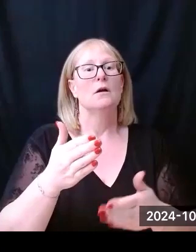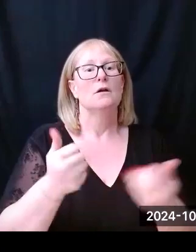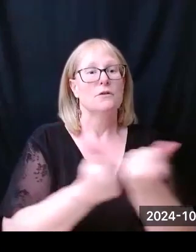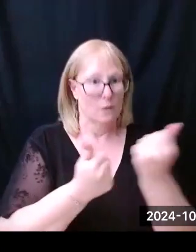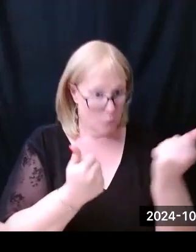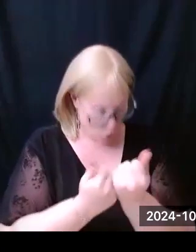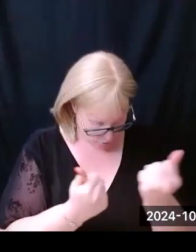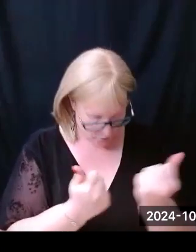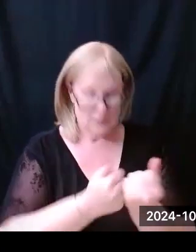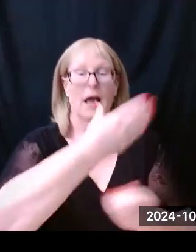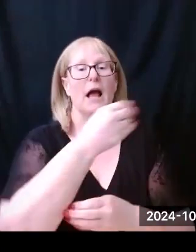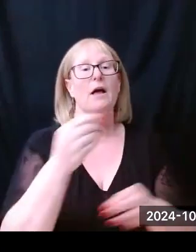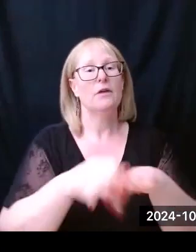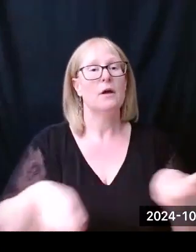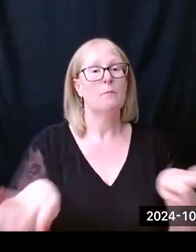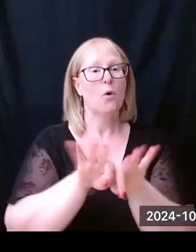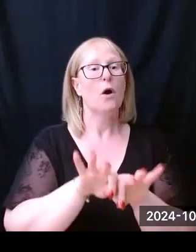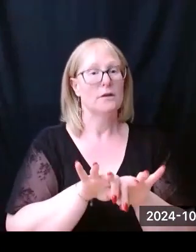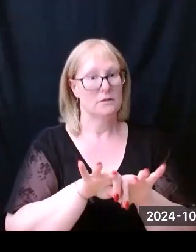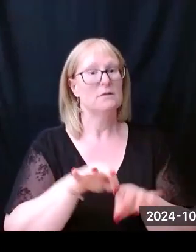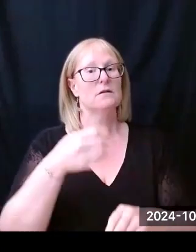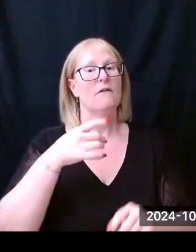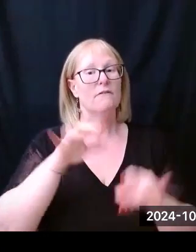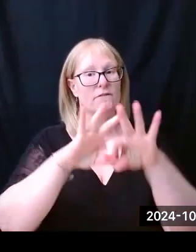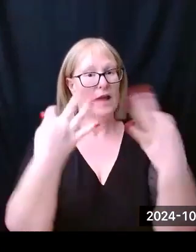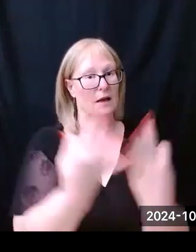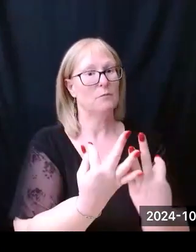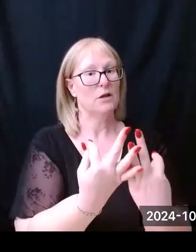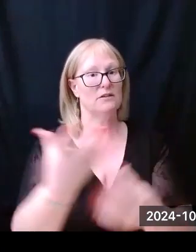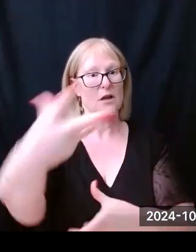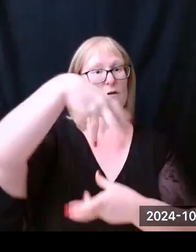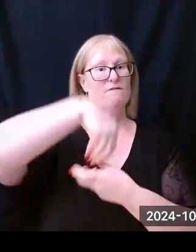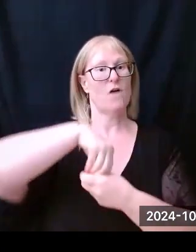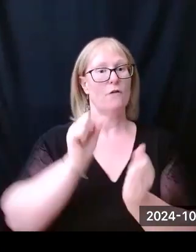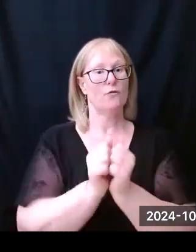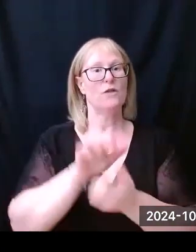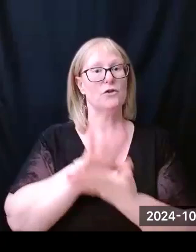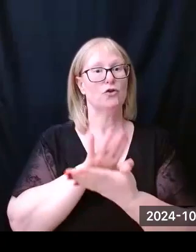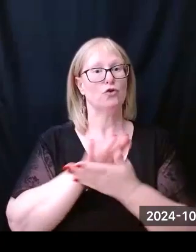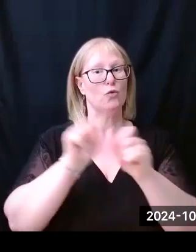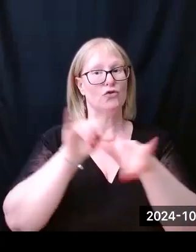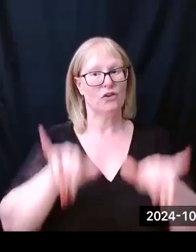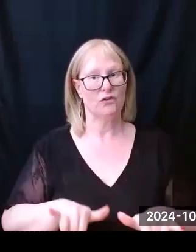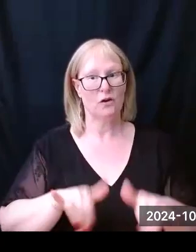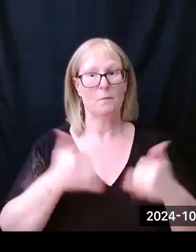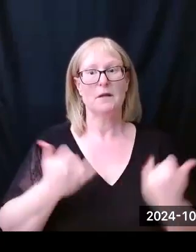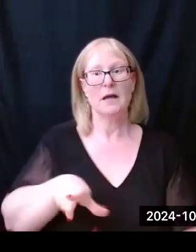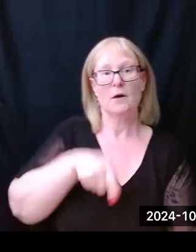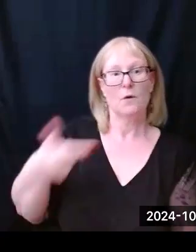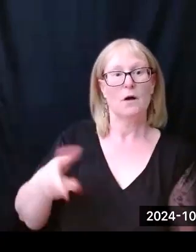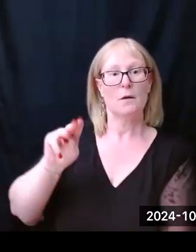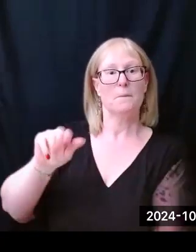importance of families in the entire education system. I will turn it to Amanda Pickett, who will introduce our guest presenter.